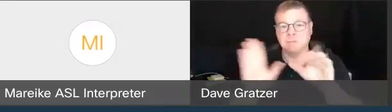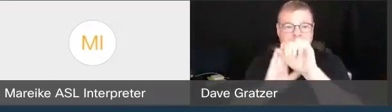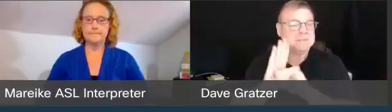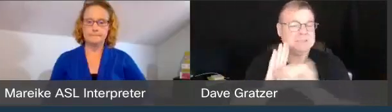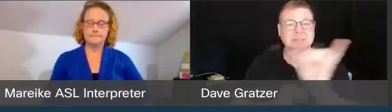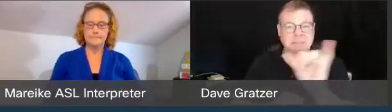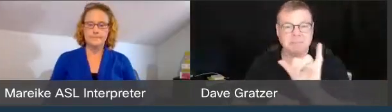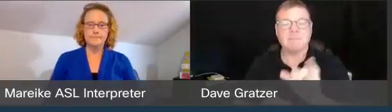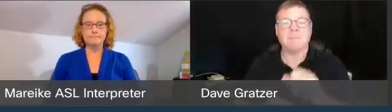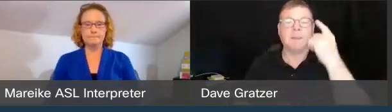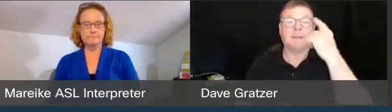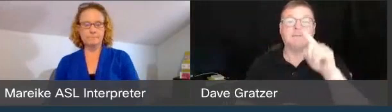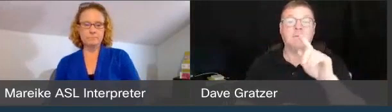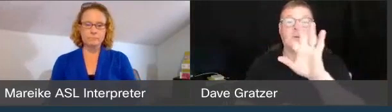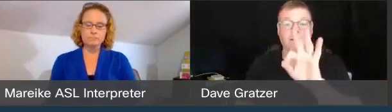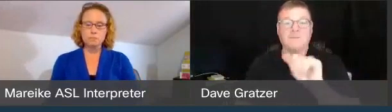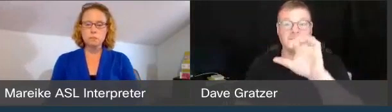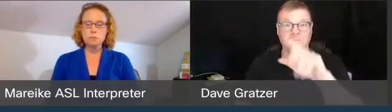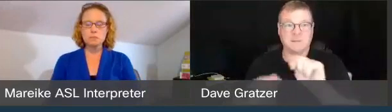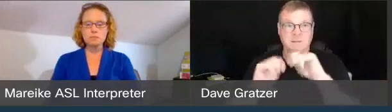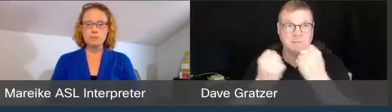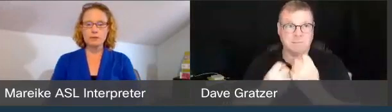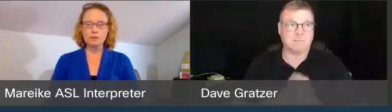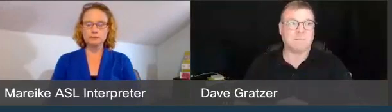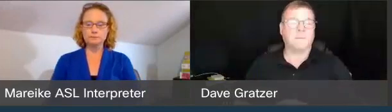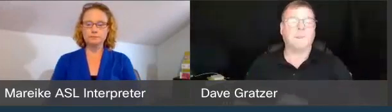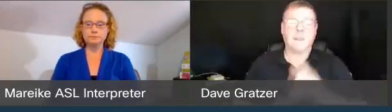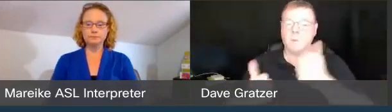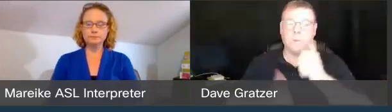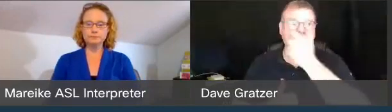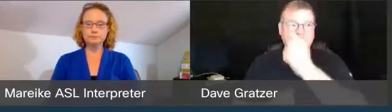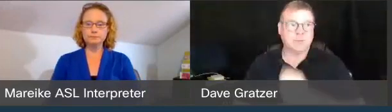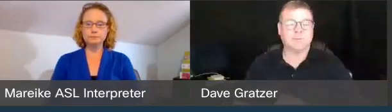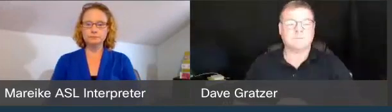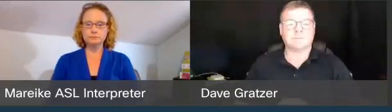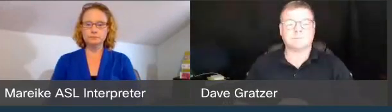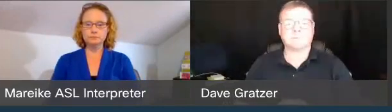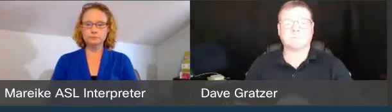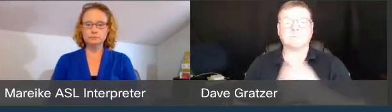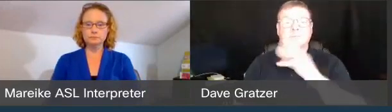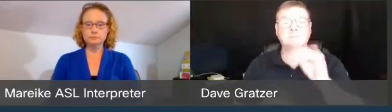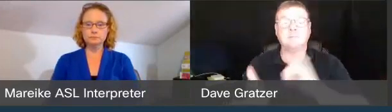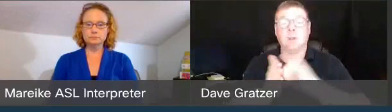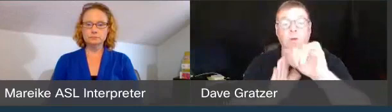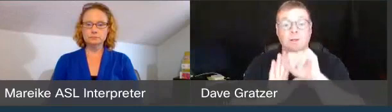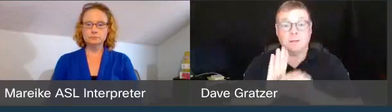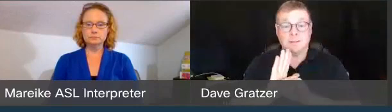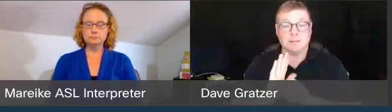as it is the FACT teams so far, which is interesting. And in New York State there are